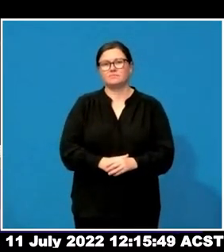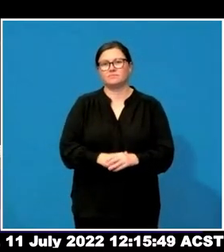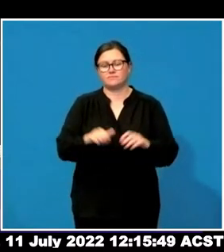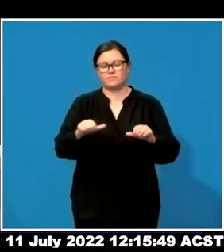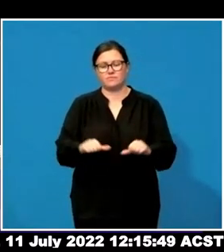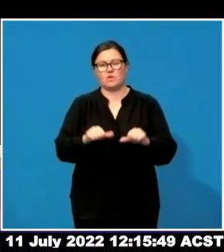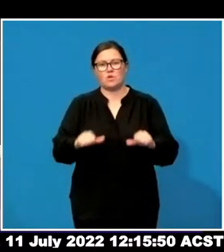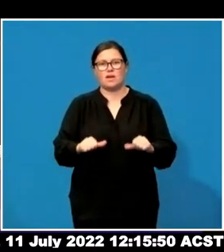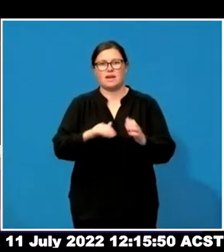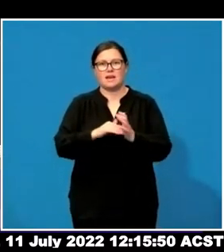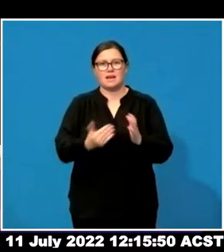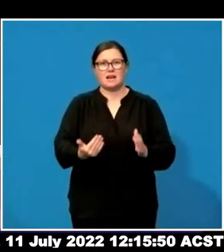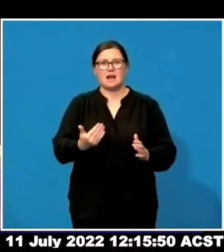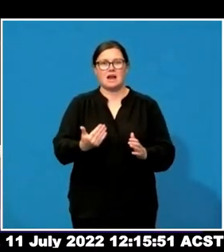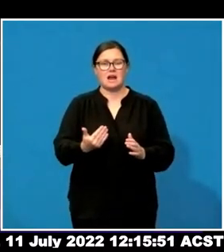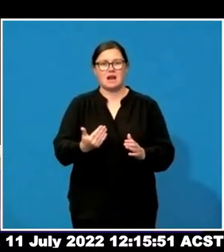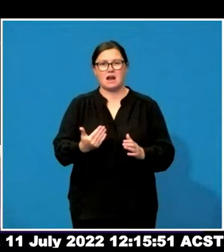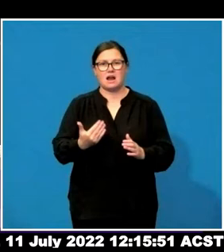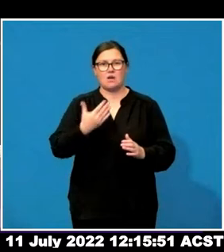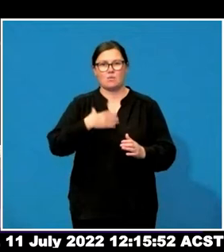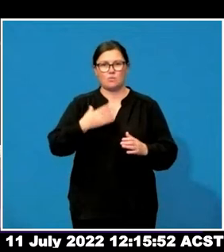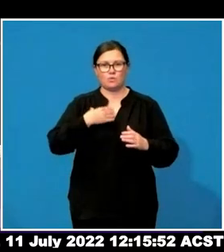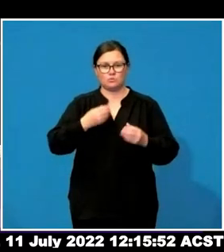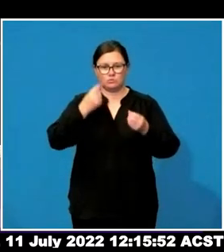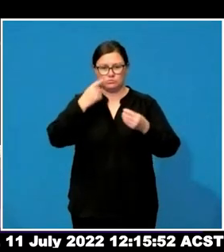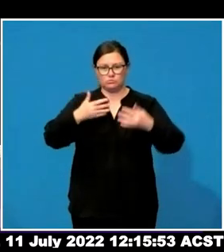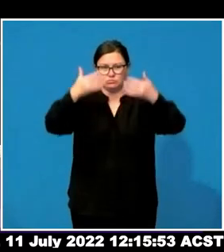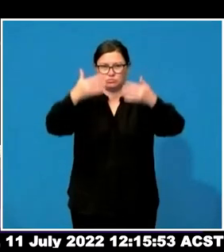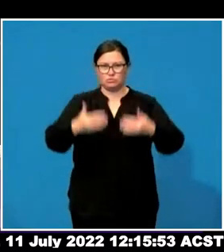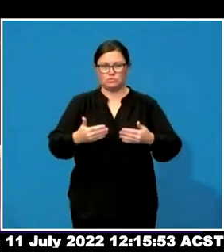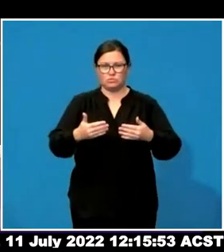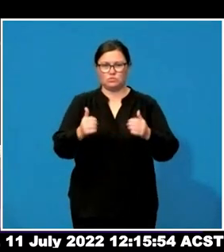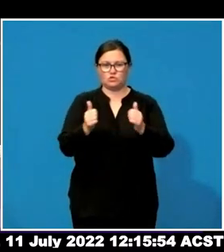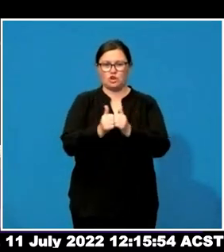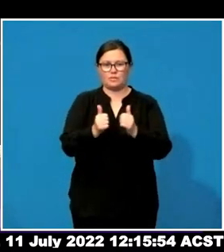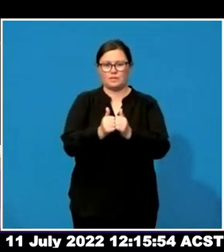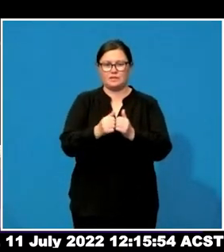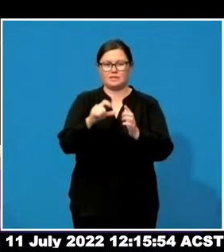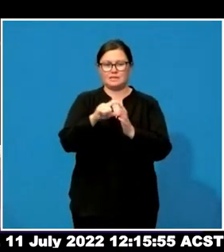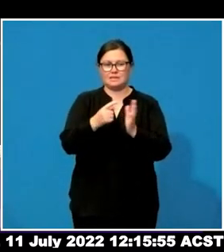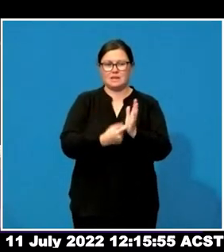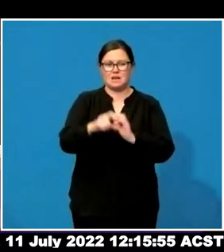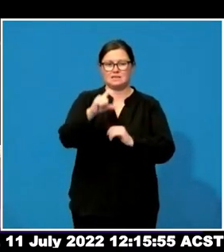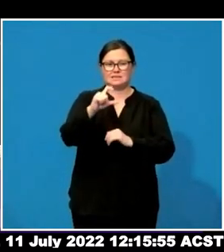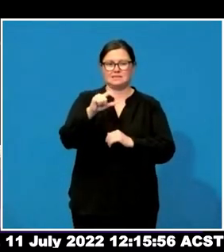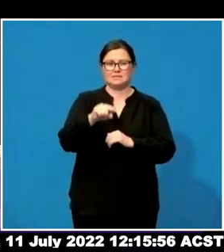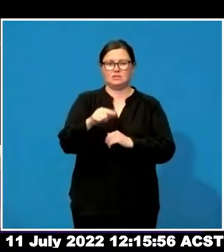display Doc ID DRC.999.0129.008.